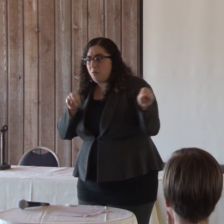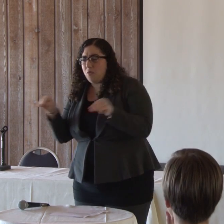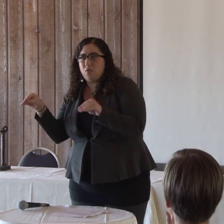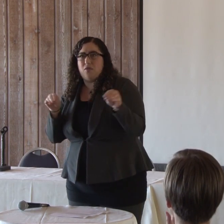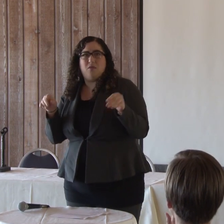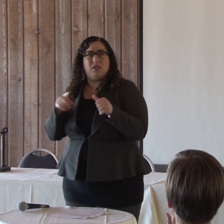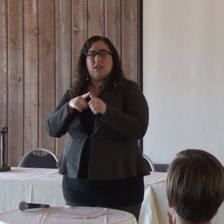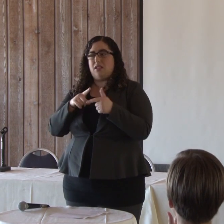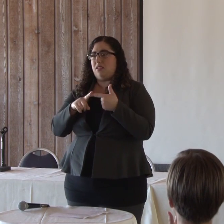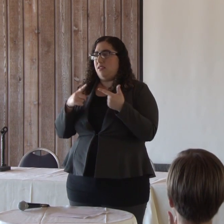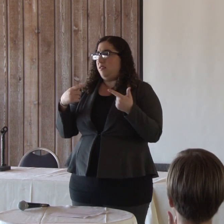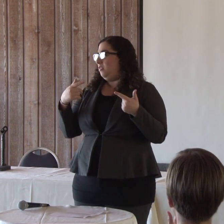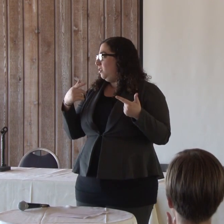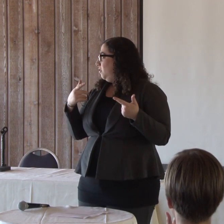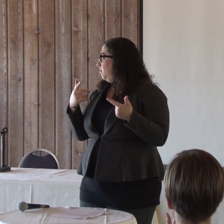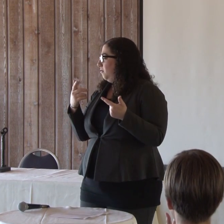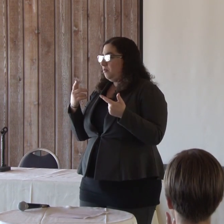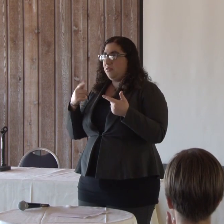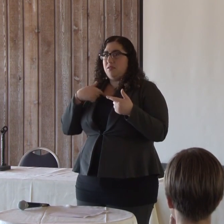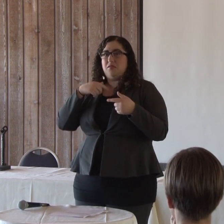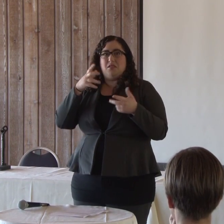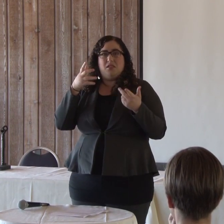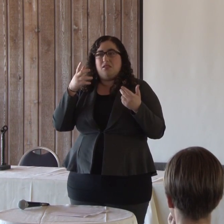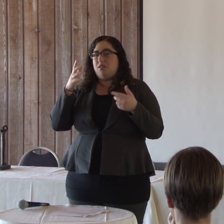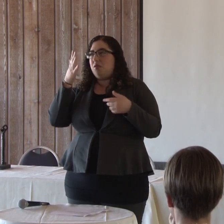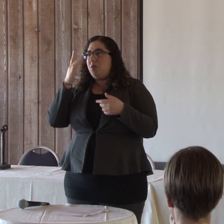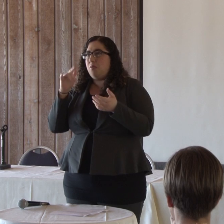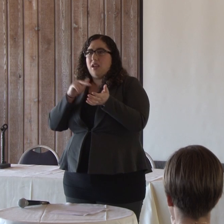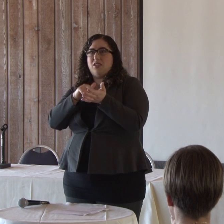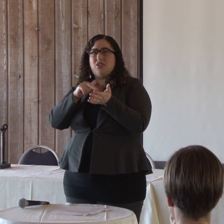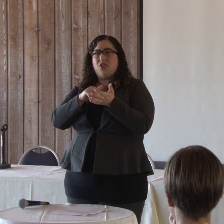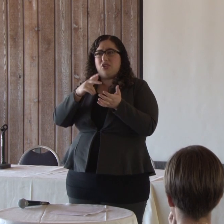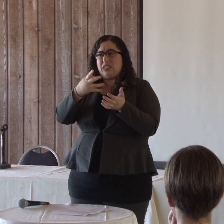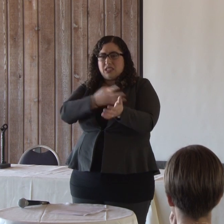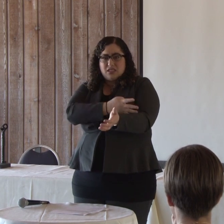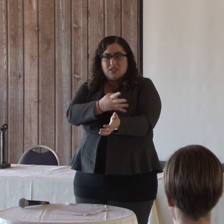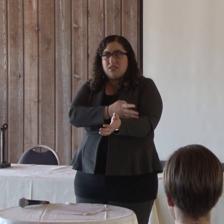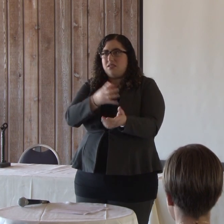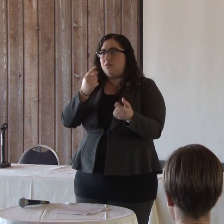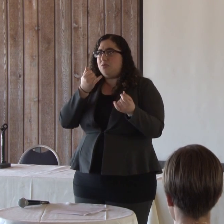I just started to cry. I asked them why am I here? why can't I move? Why am